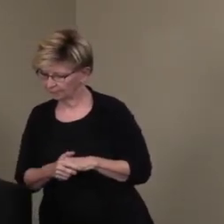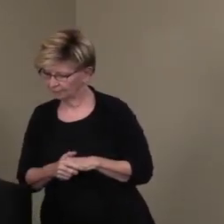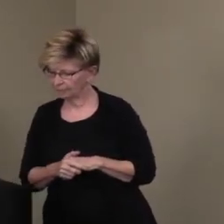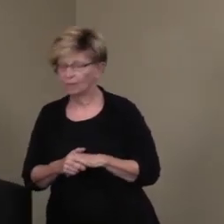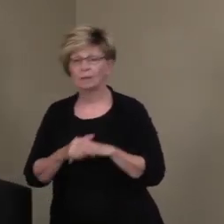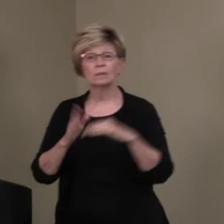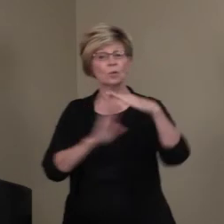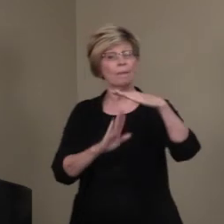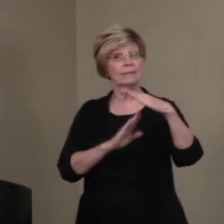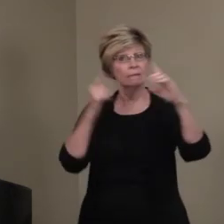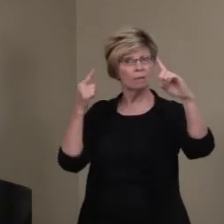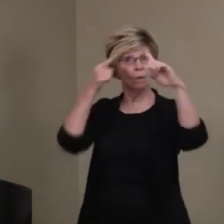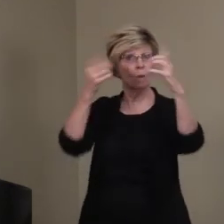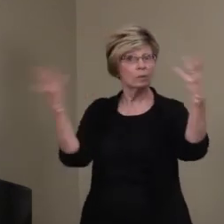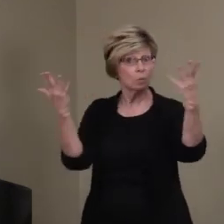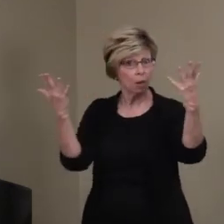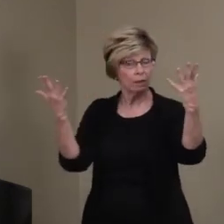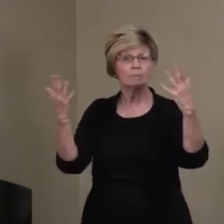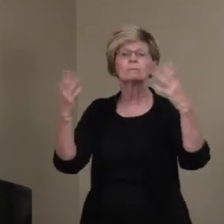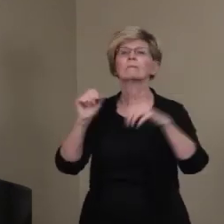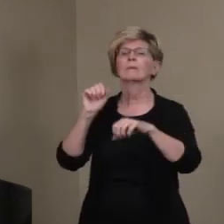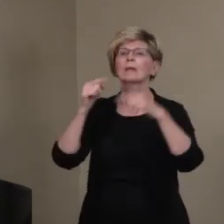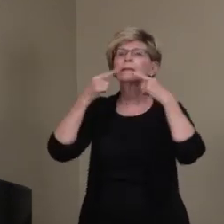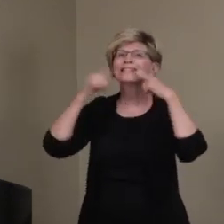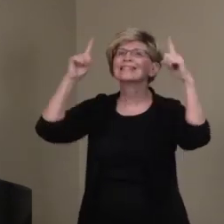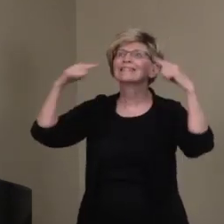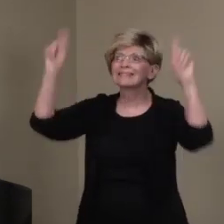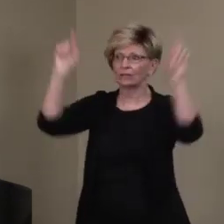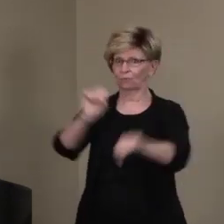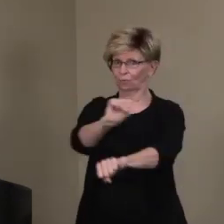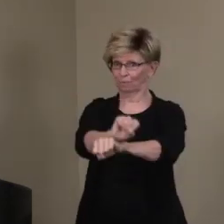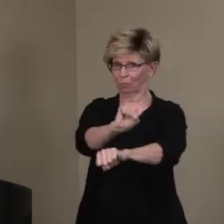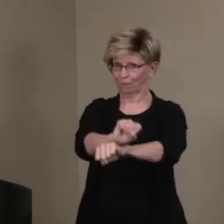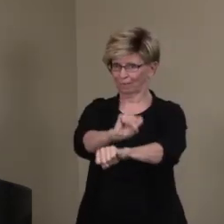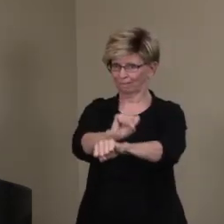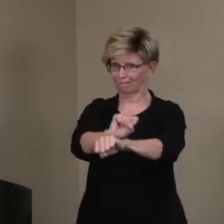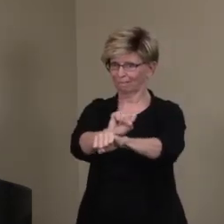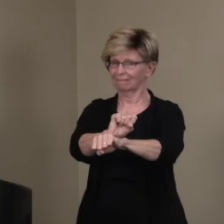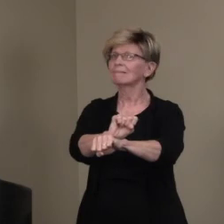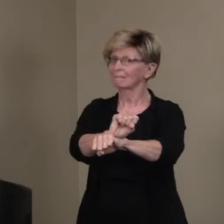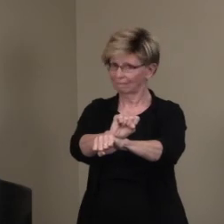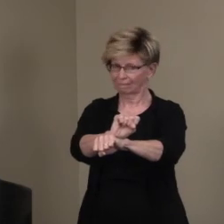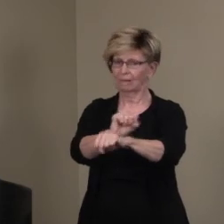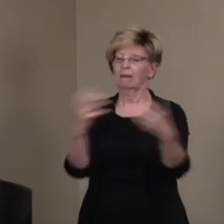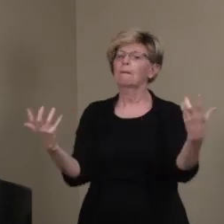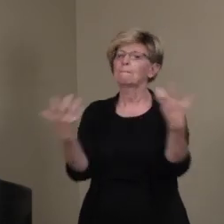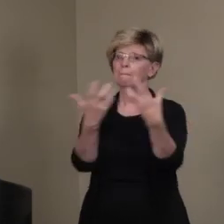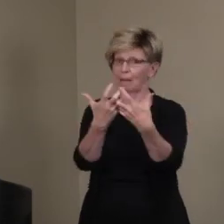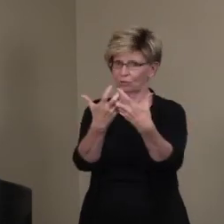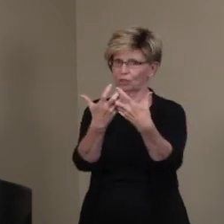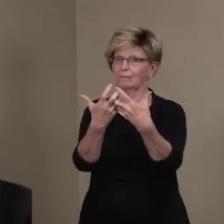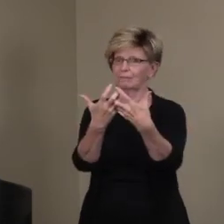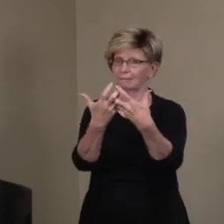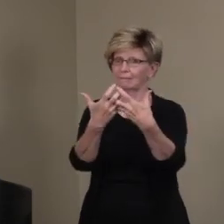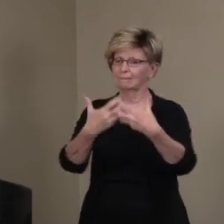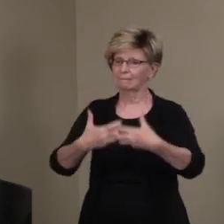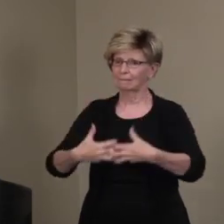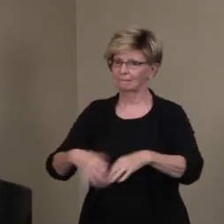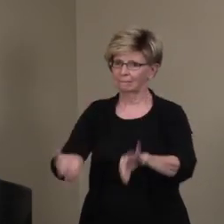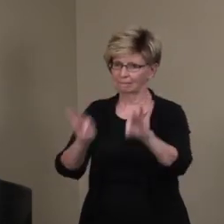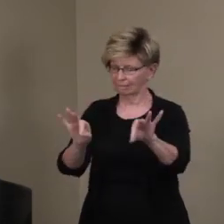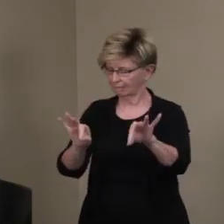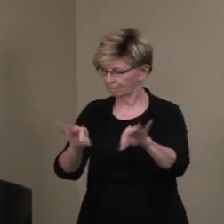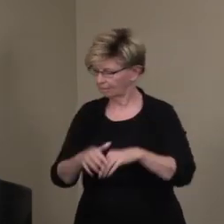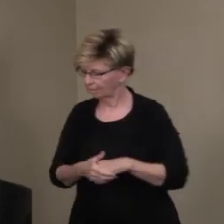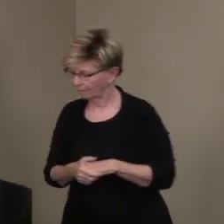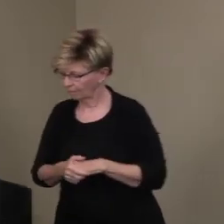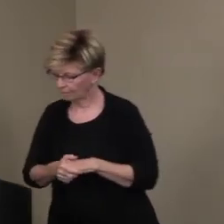bridge so basically the goal is successful employment so that everything